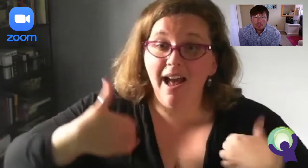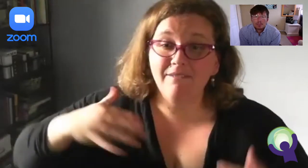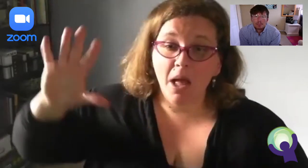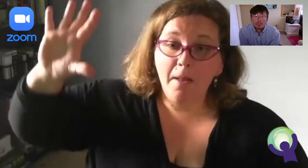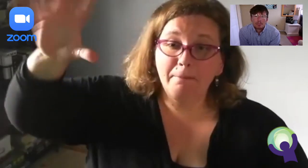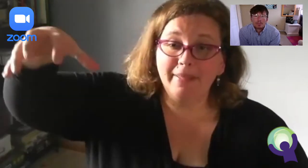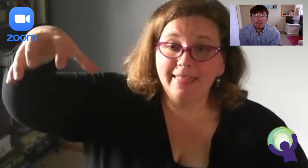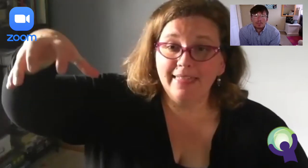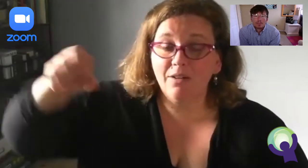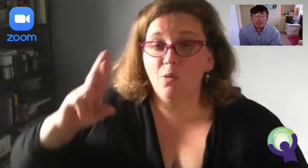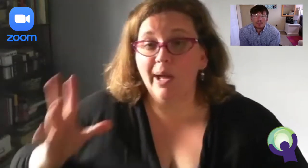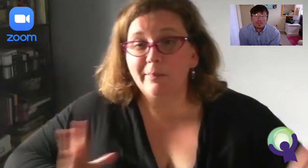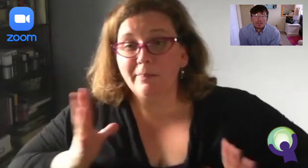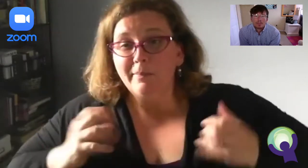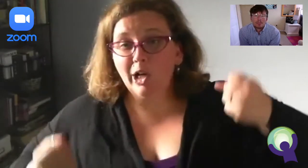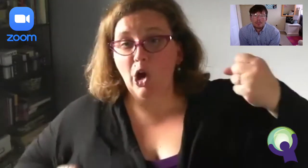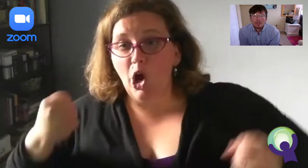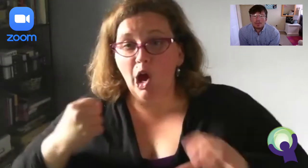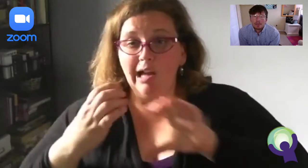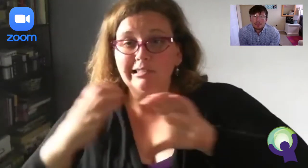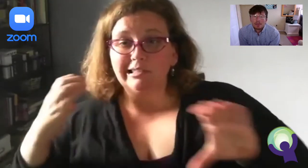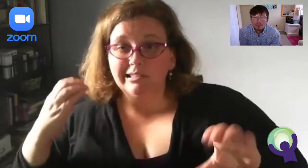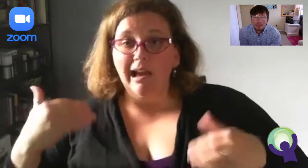You may see that your parents have a nice